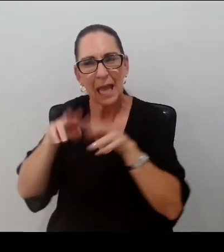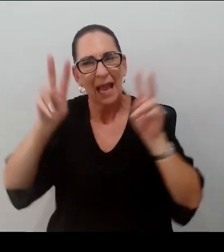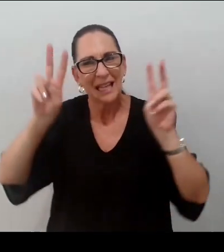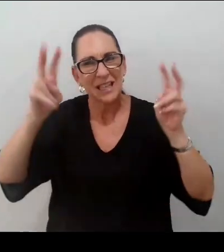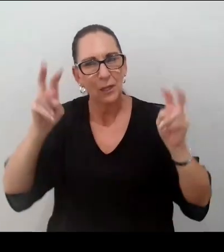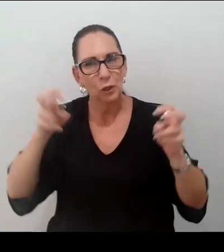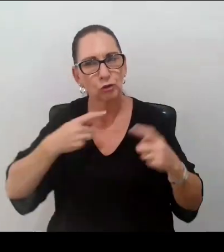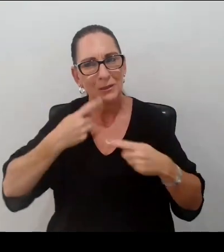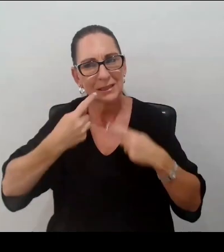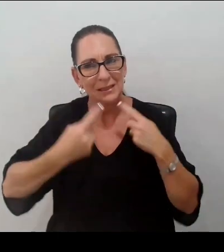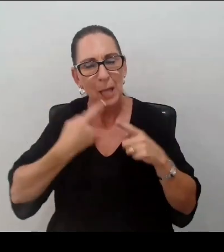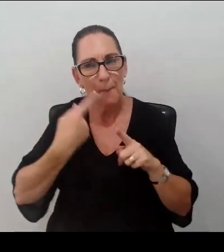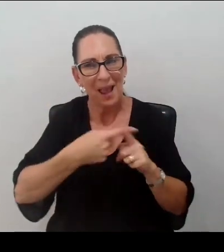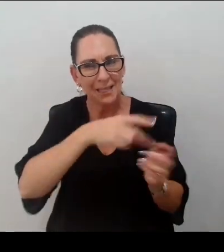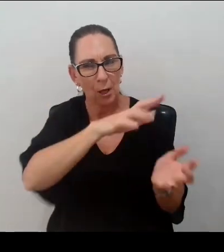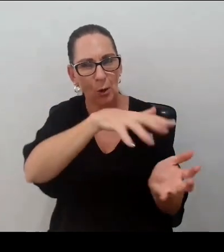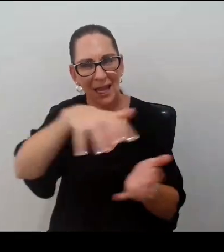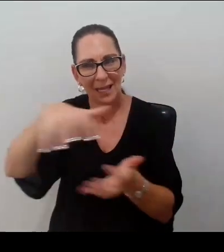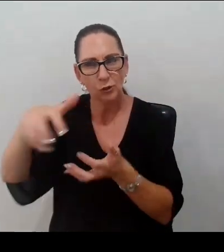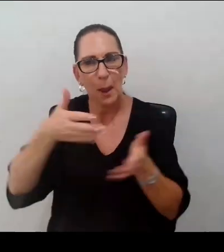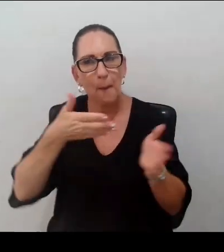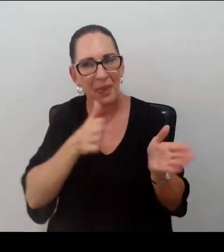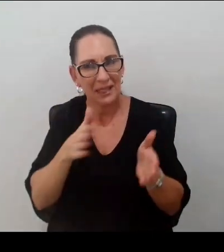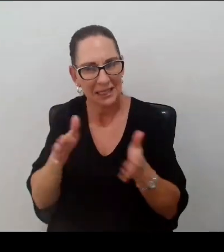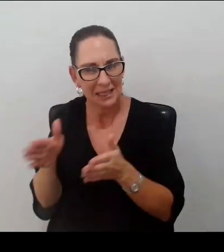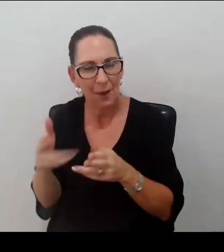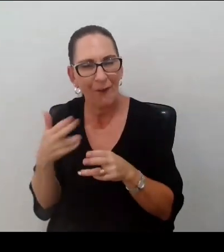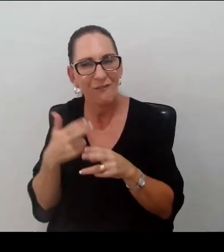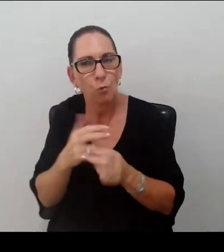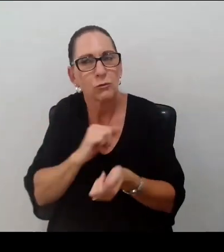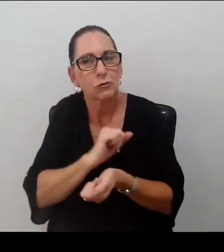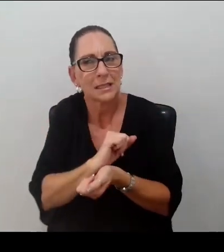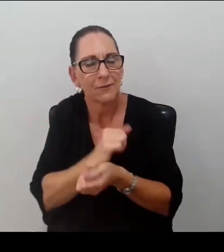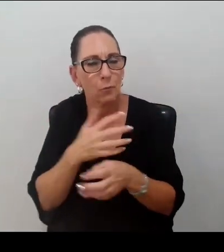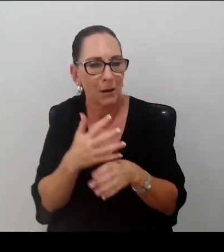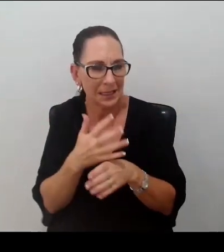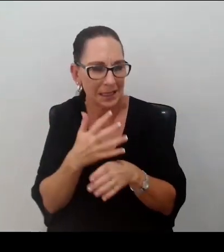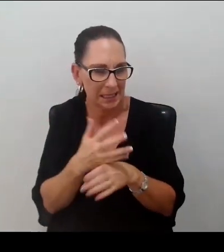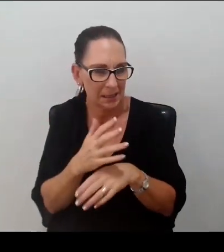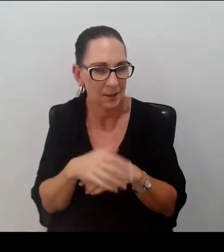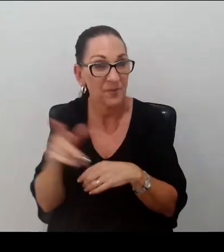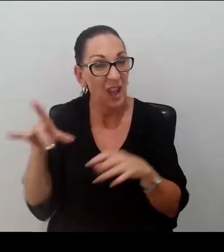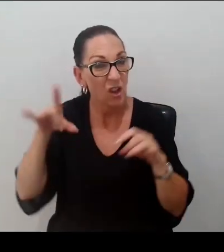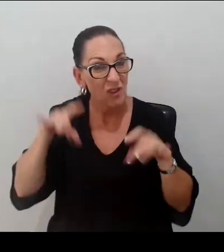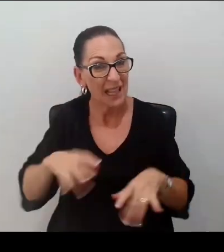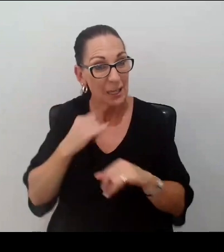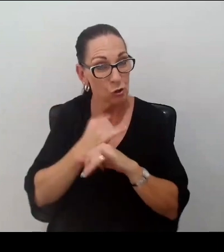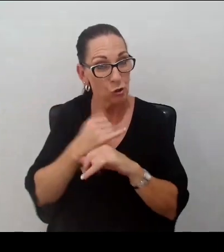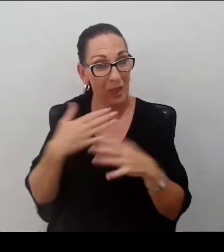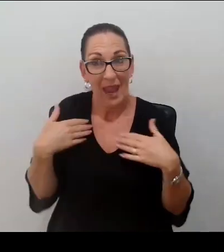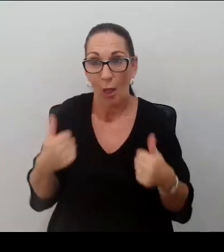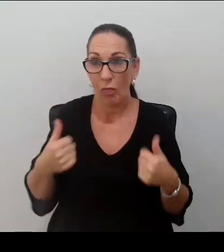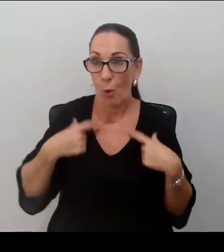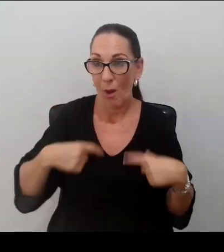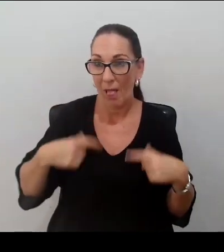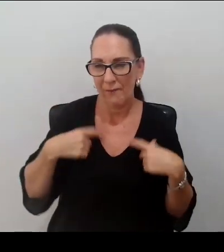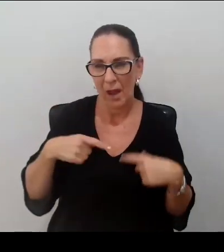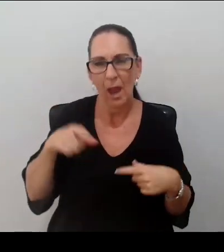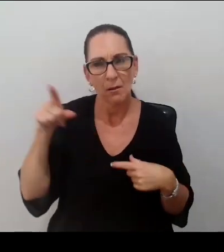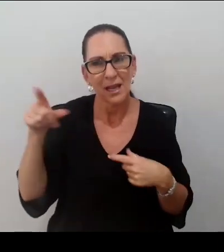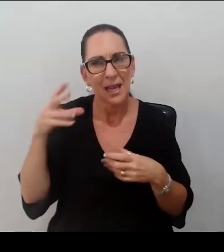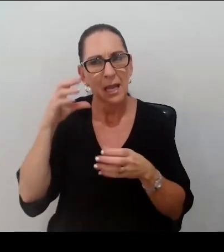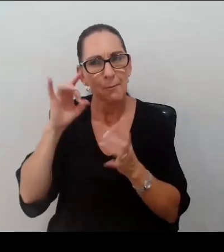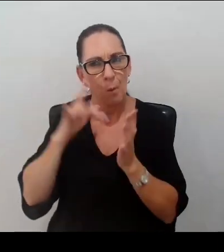methods on restrictive practices. The AIHW will be an important partner in ensuring we have a